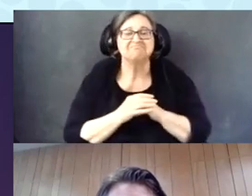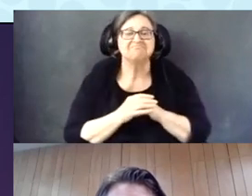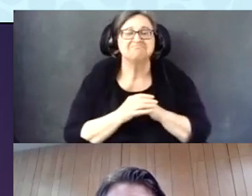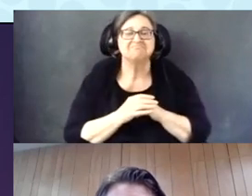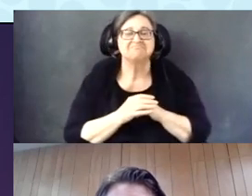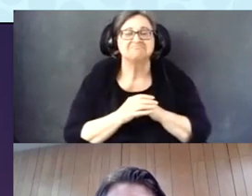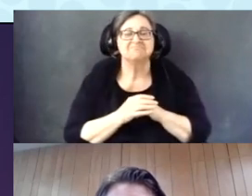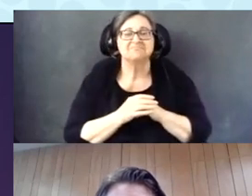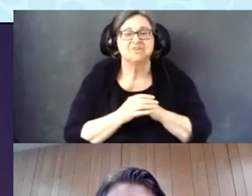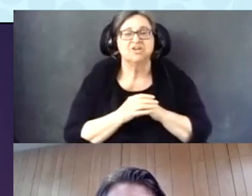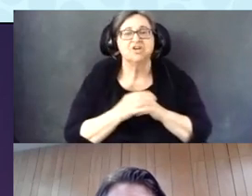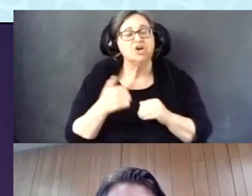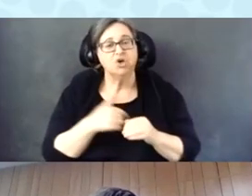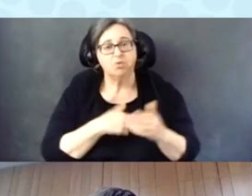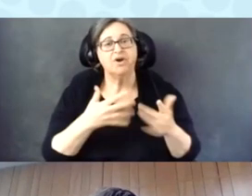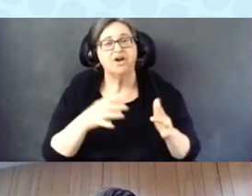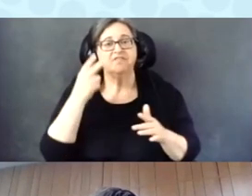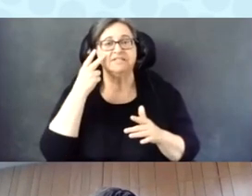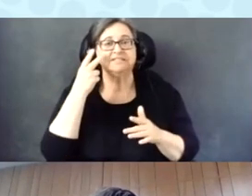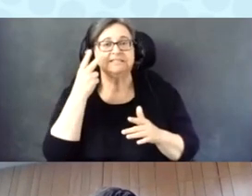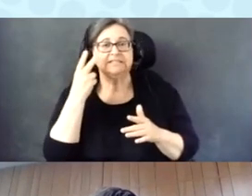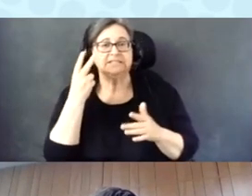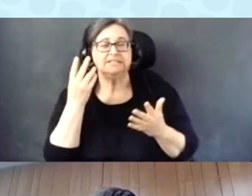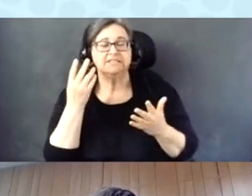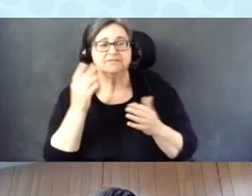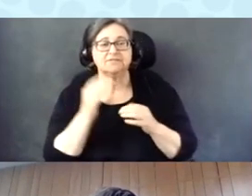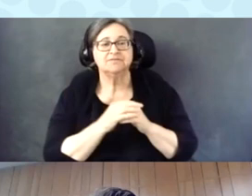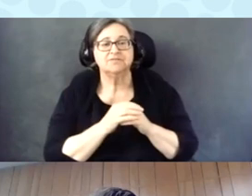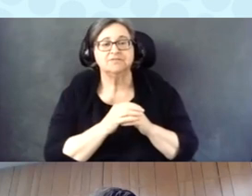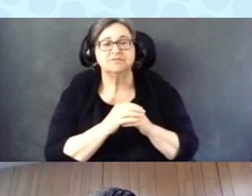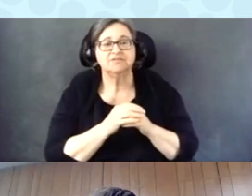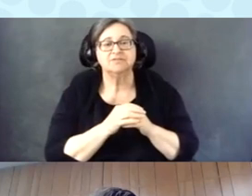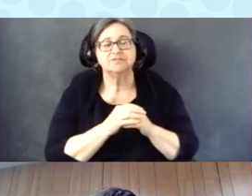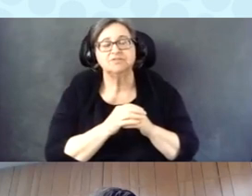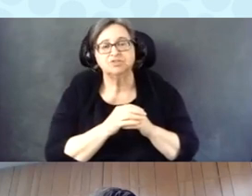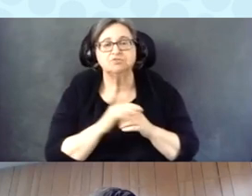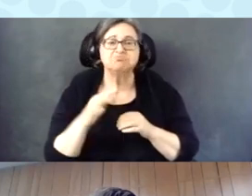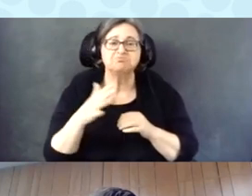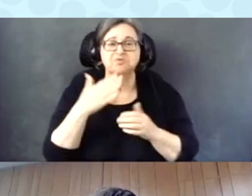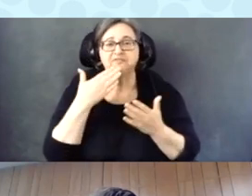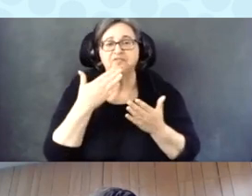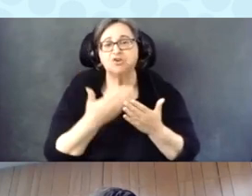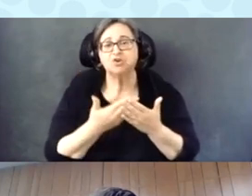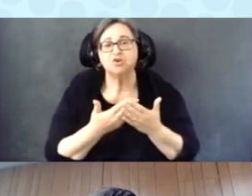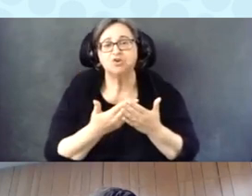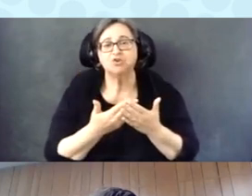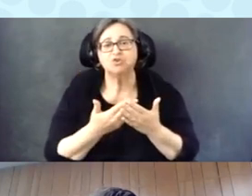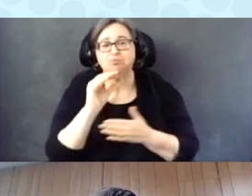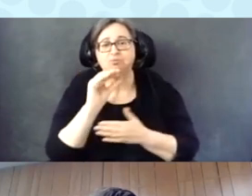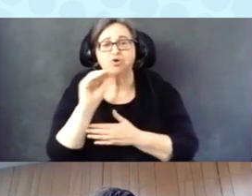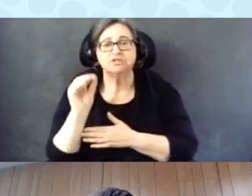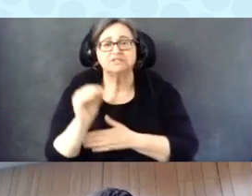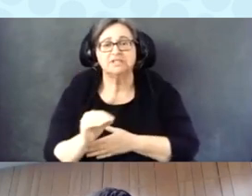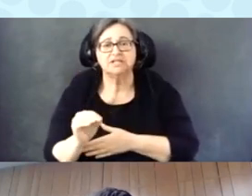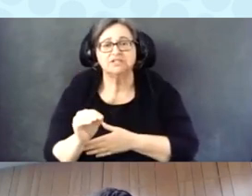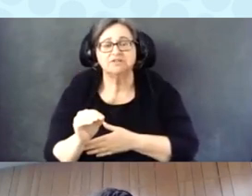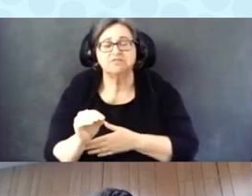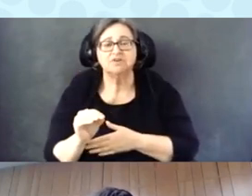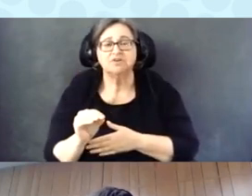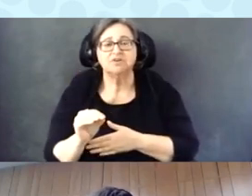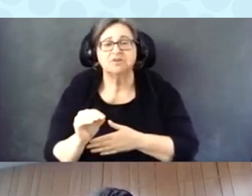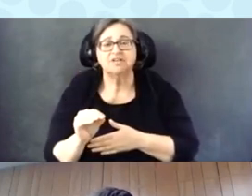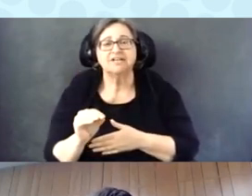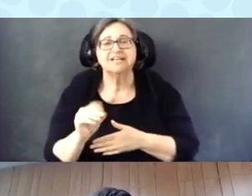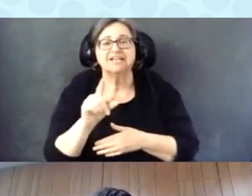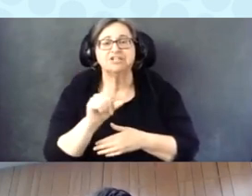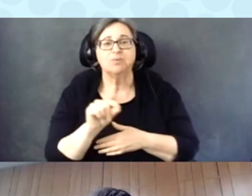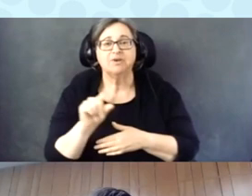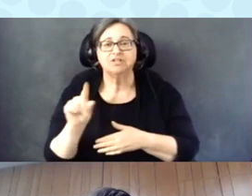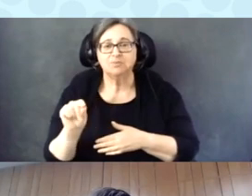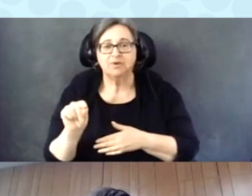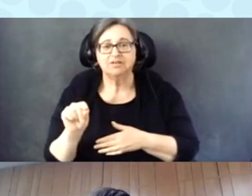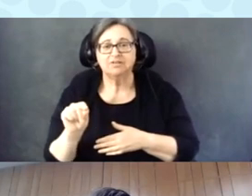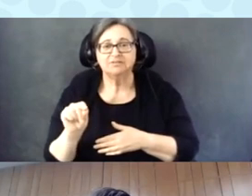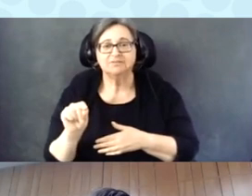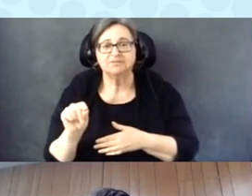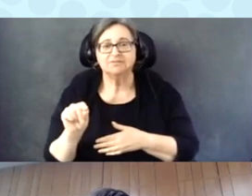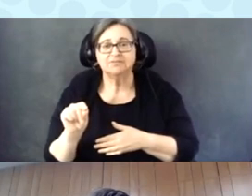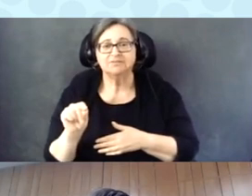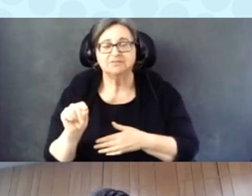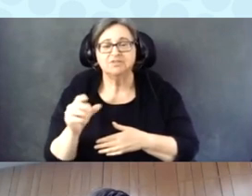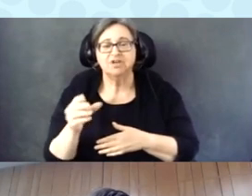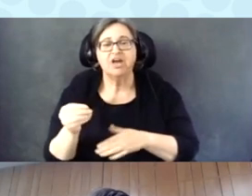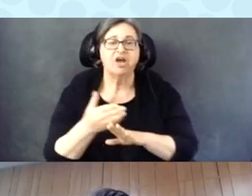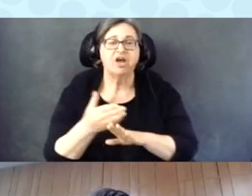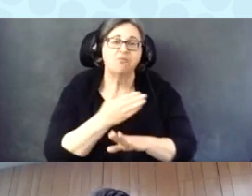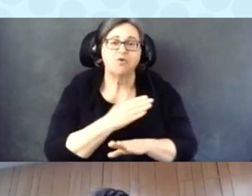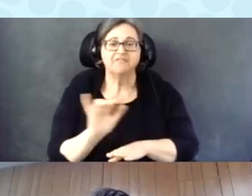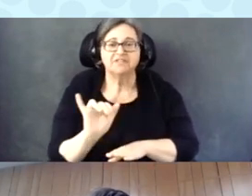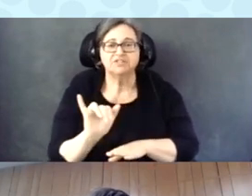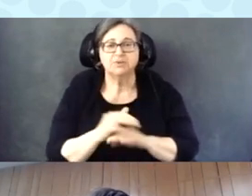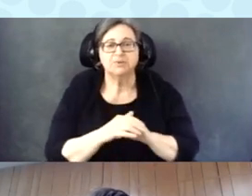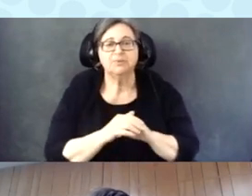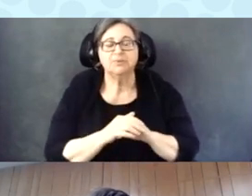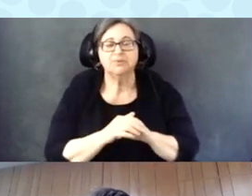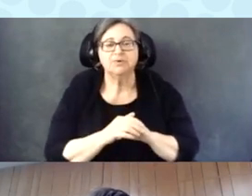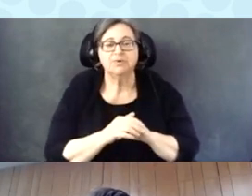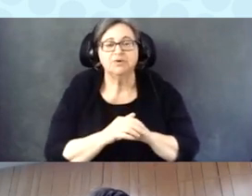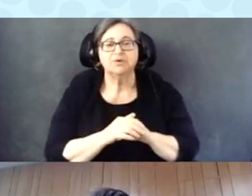We have seen fairly good percentage in 2020, and previously where blind voters were actually